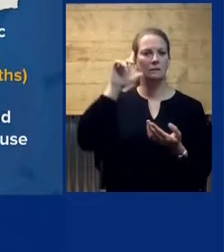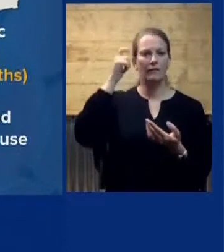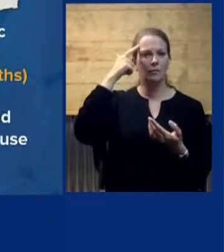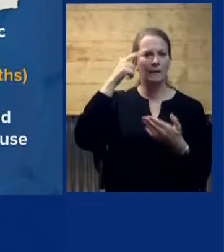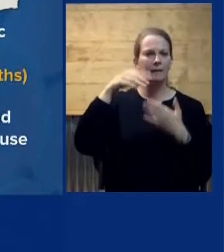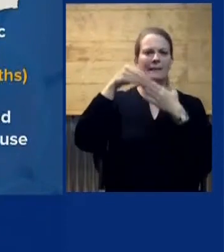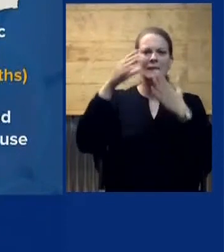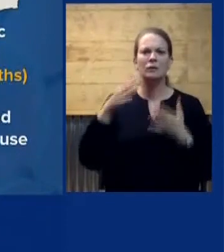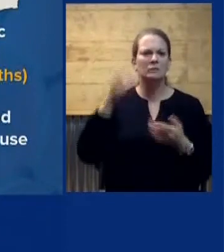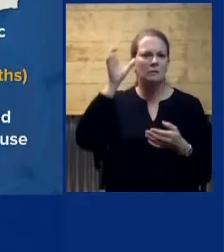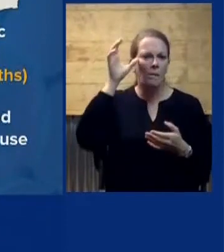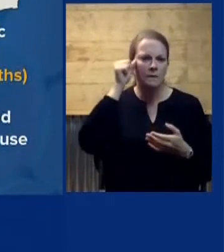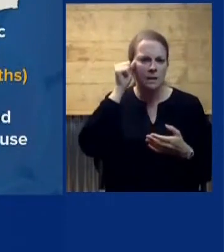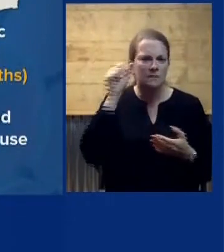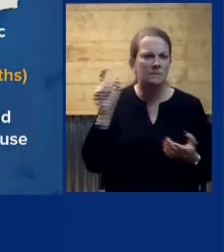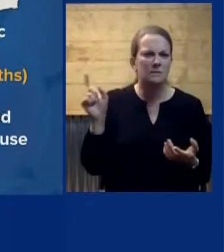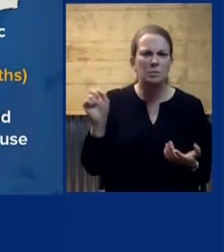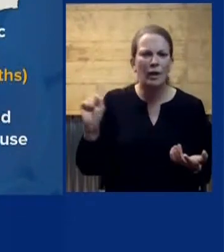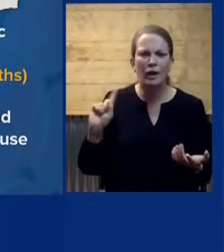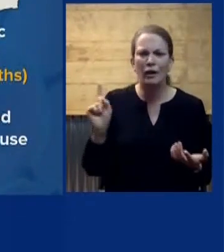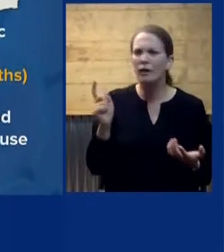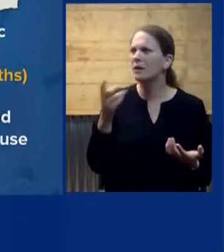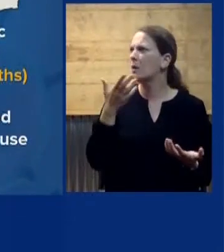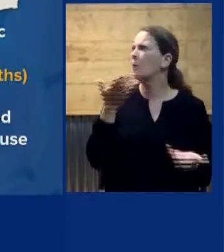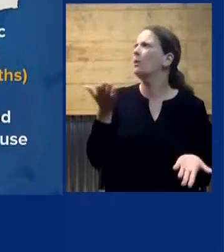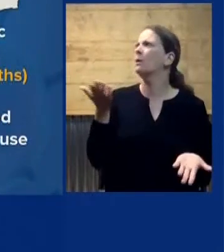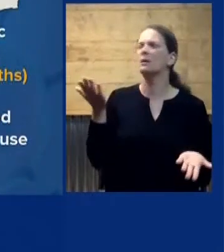WILL DIE. WHAT HAPPENED TO BASIC COMMON